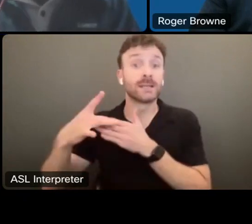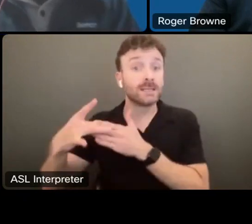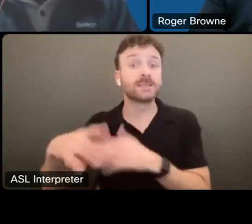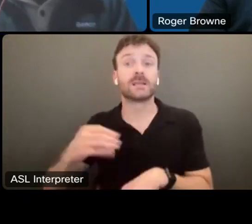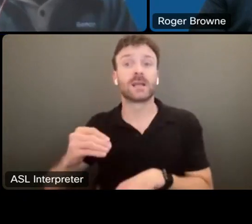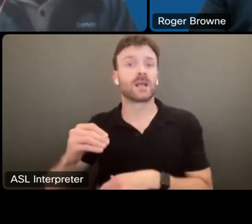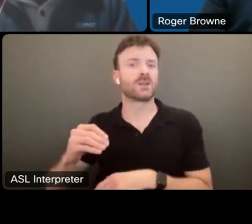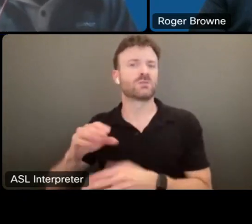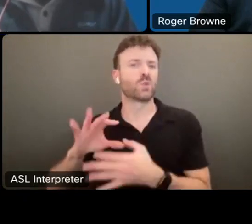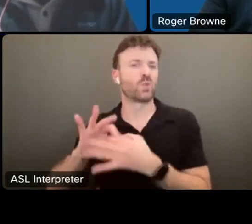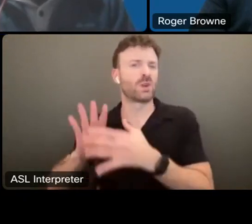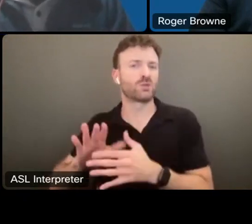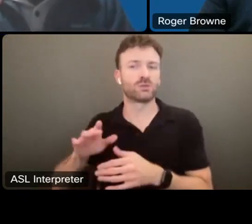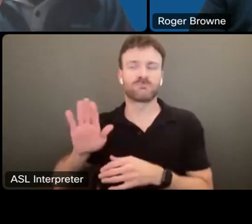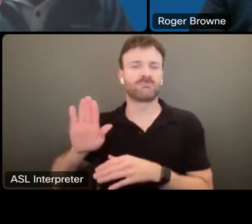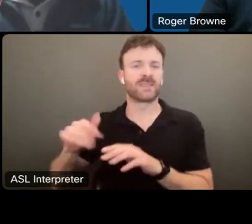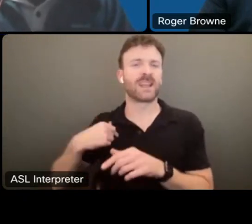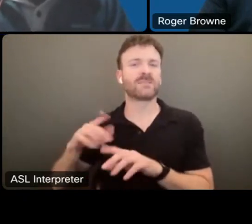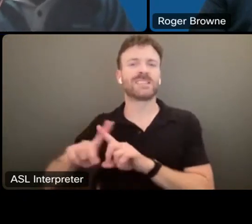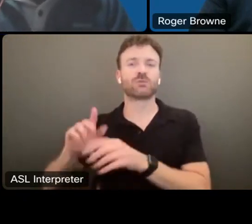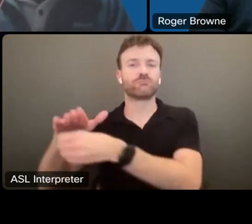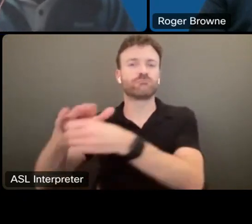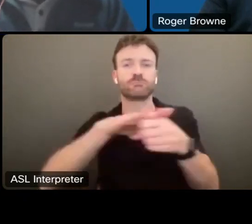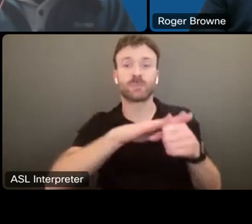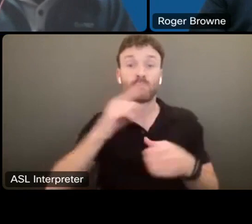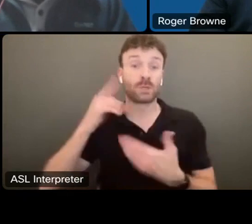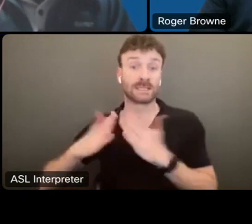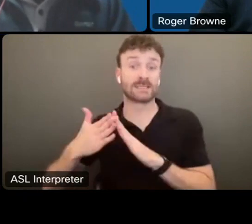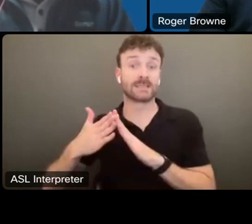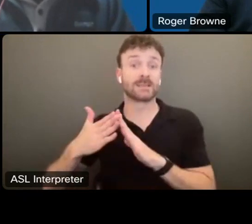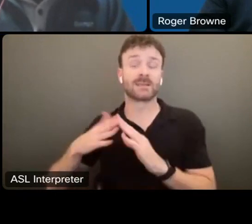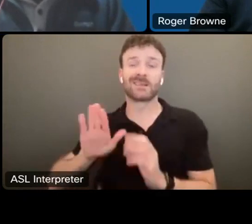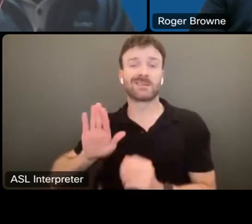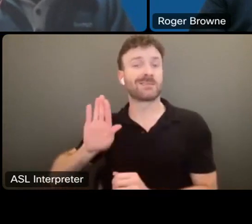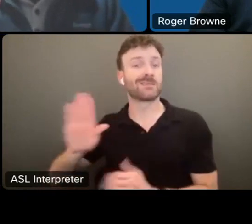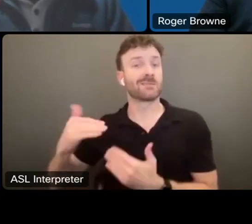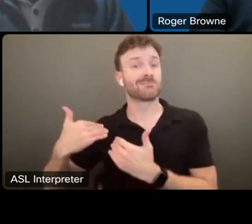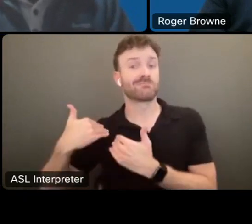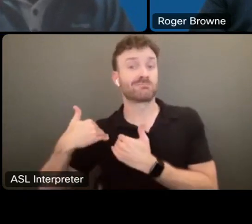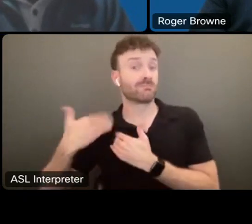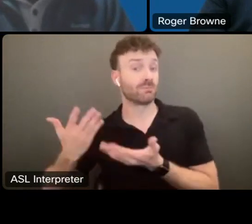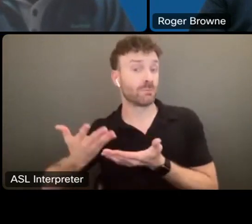They're all assigned to various areas throughout the city and their job is to review these